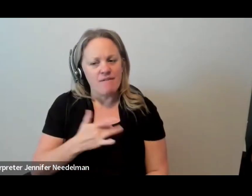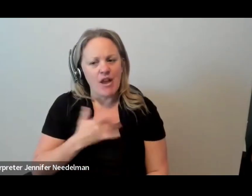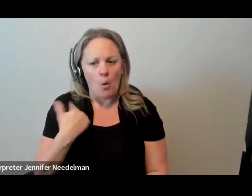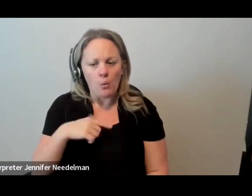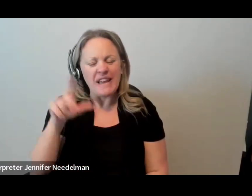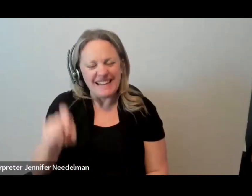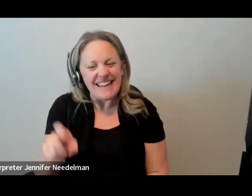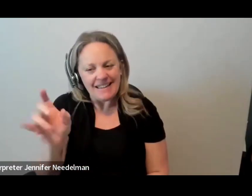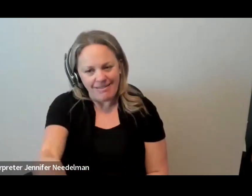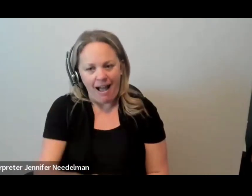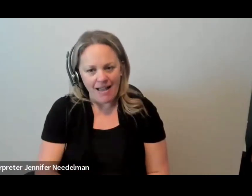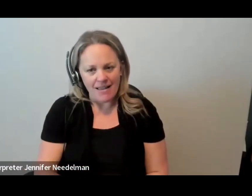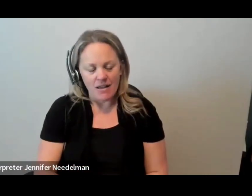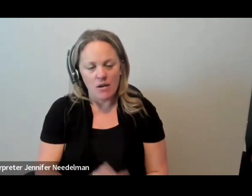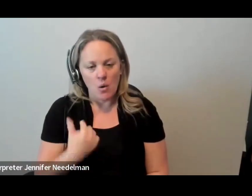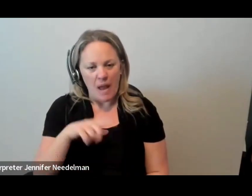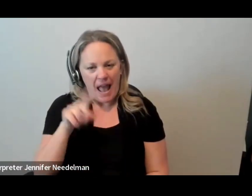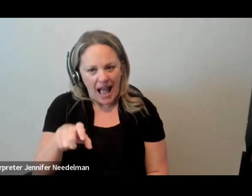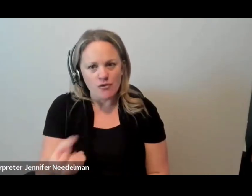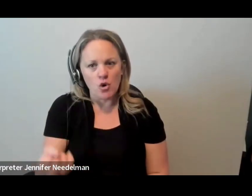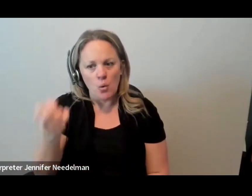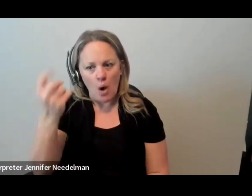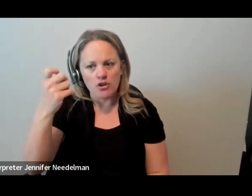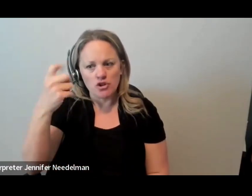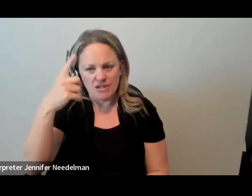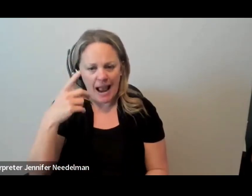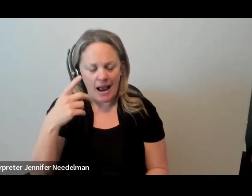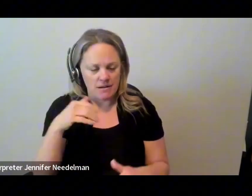to the basic and understand what accessibility is